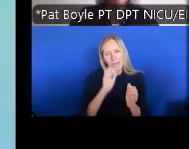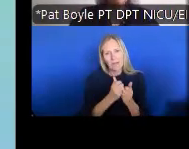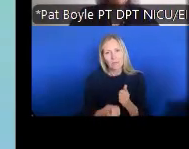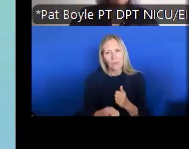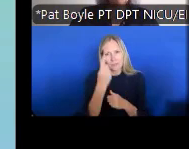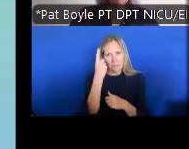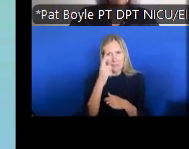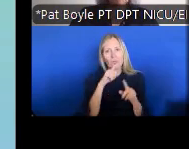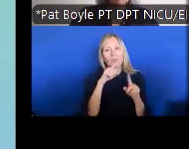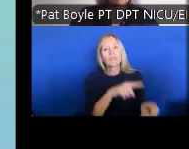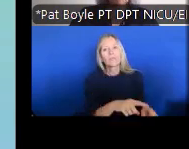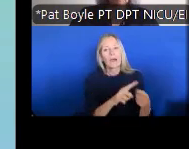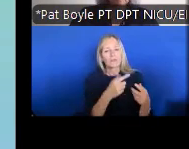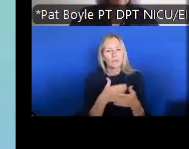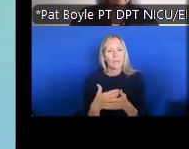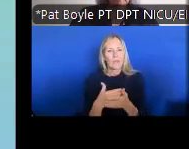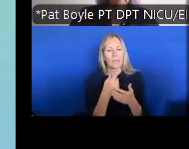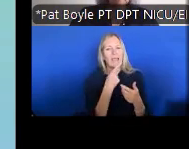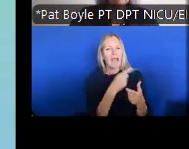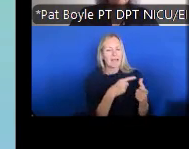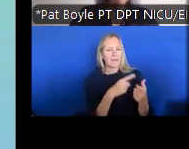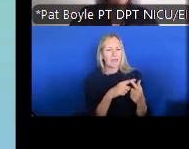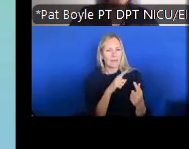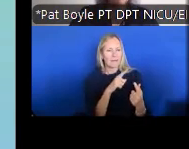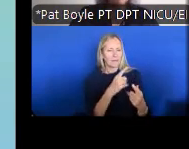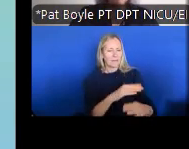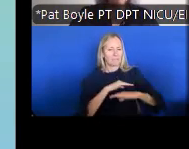meets the baby's unique developmental needs. It consists